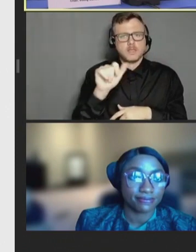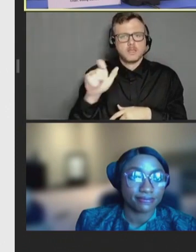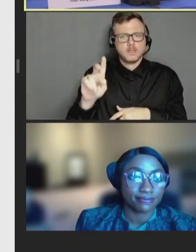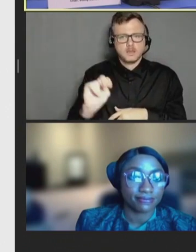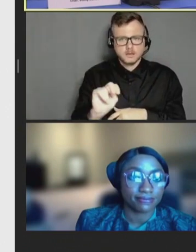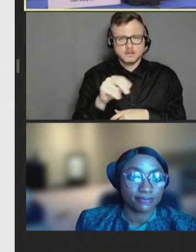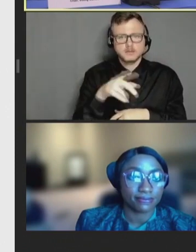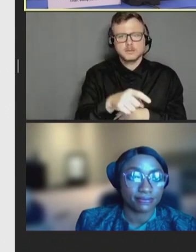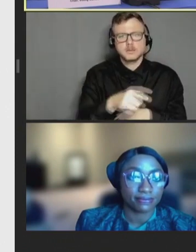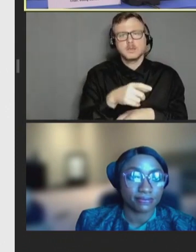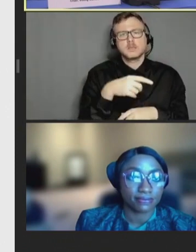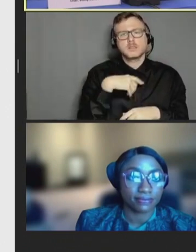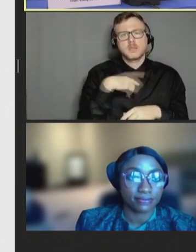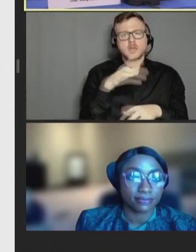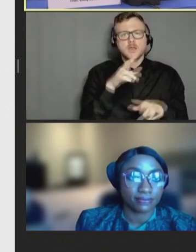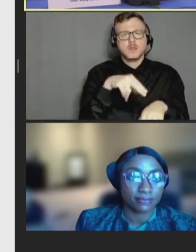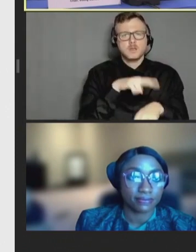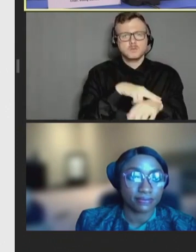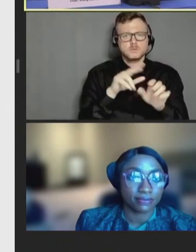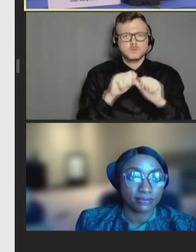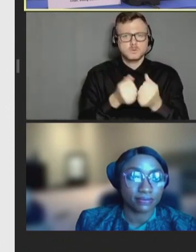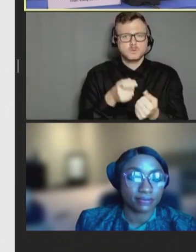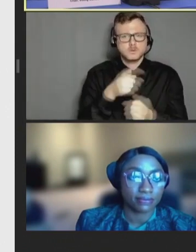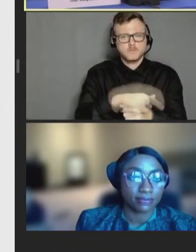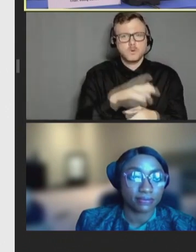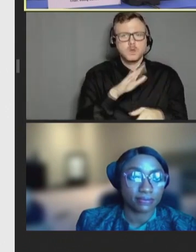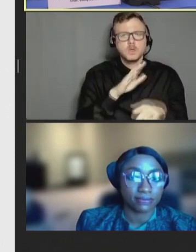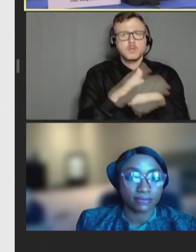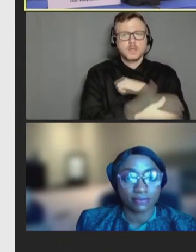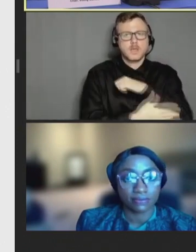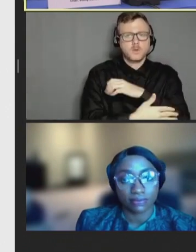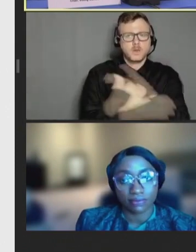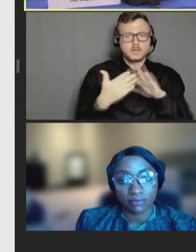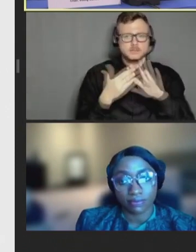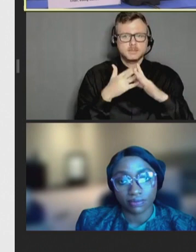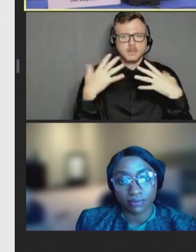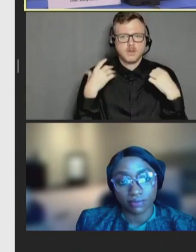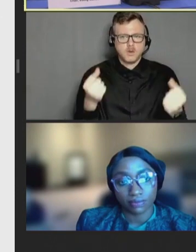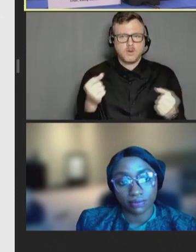and City Health Officials, and Claire Hannan, from the Association of Immunization Managers.